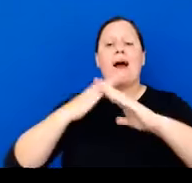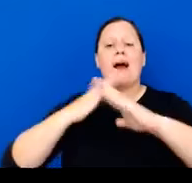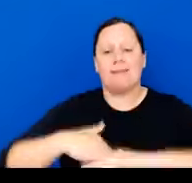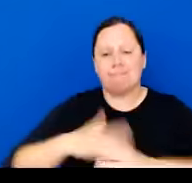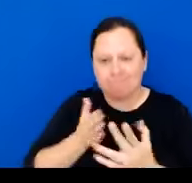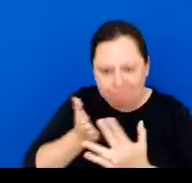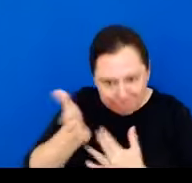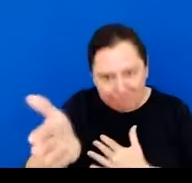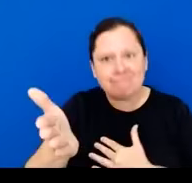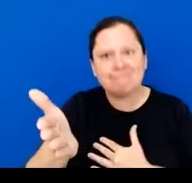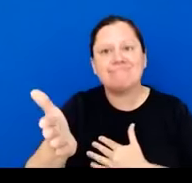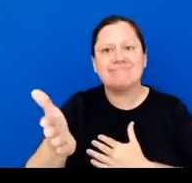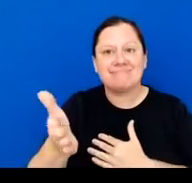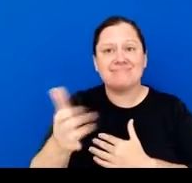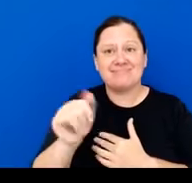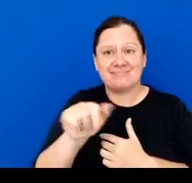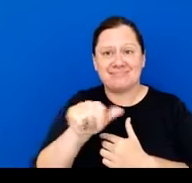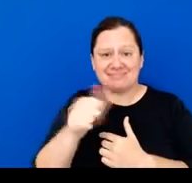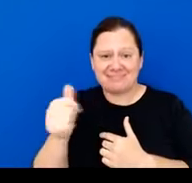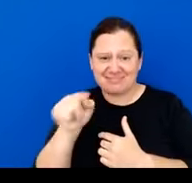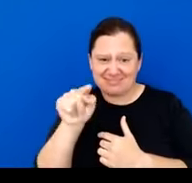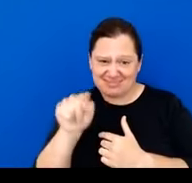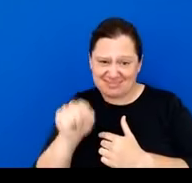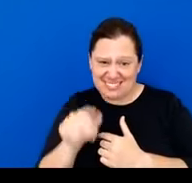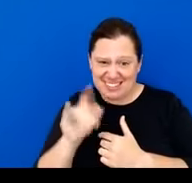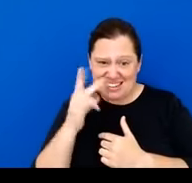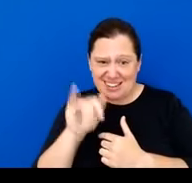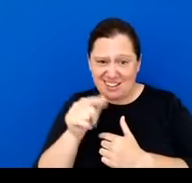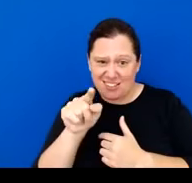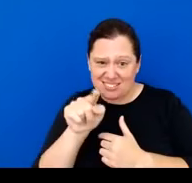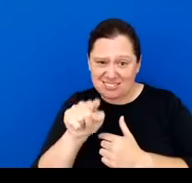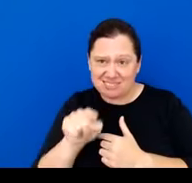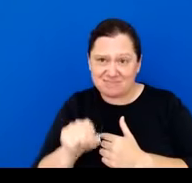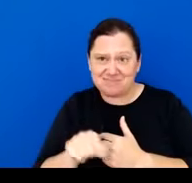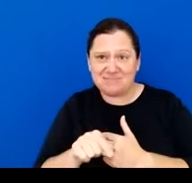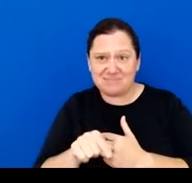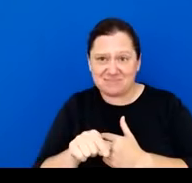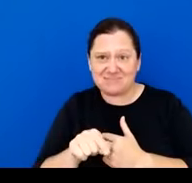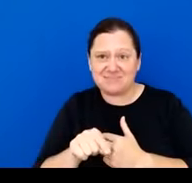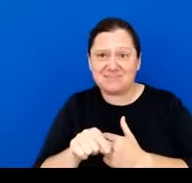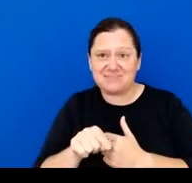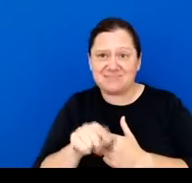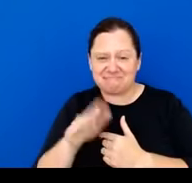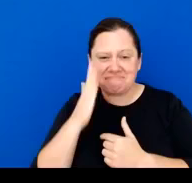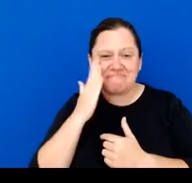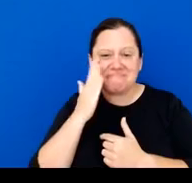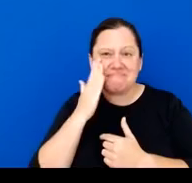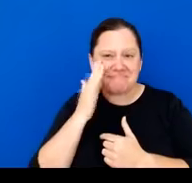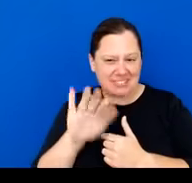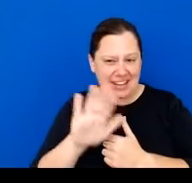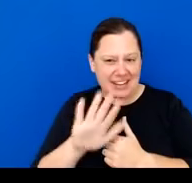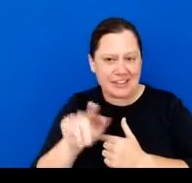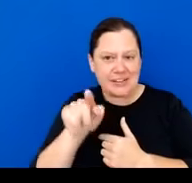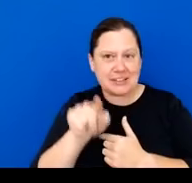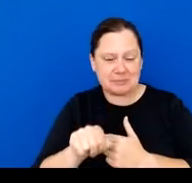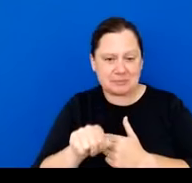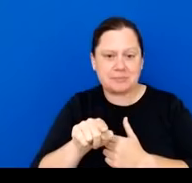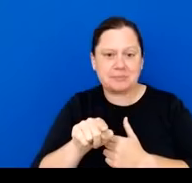corridor most of you may know this area but essentially we've been working really hard on getting this all prepped and ready uh as